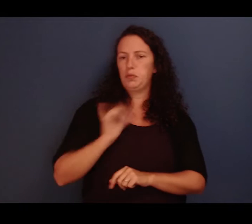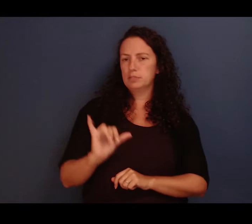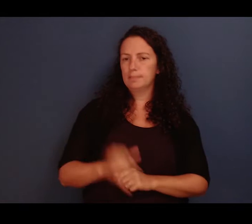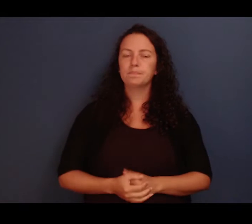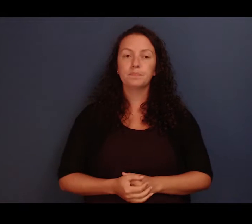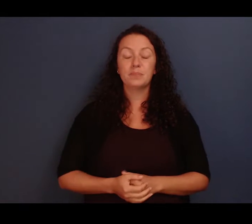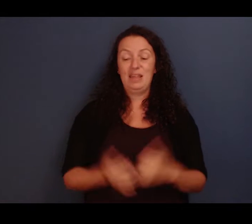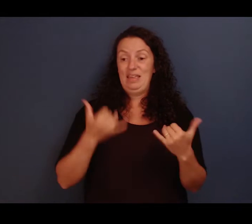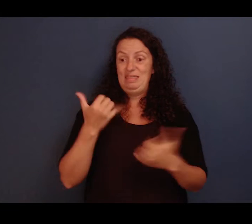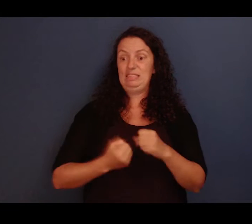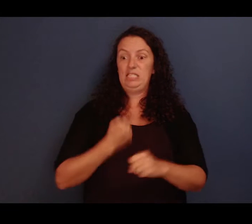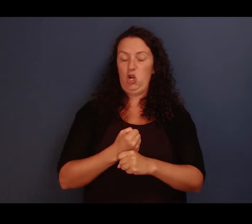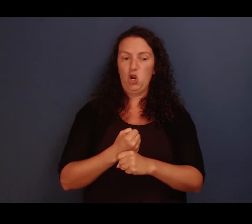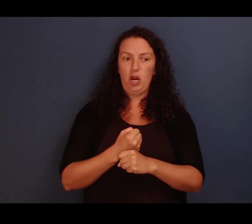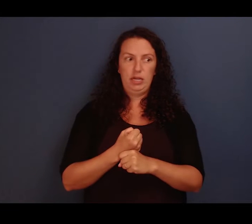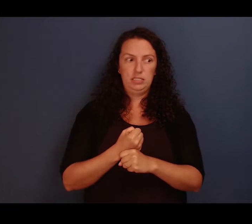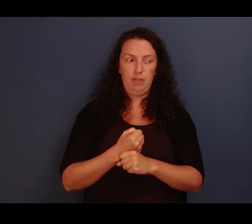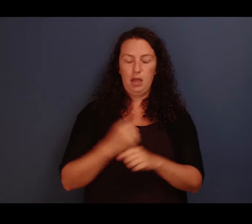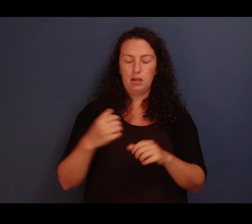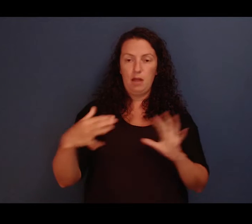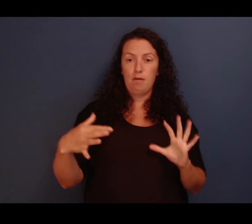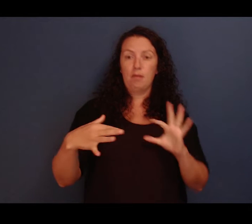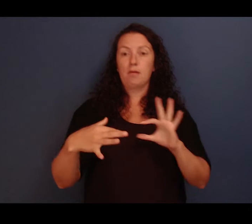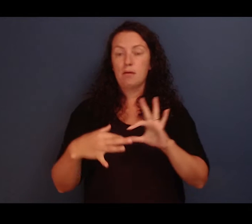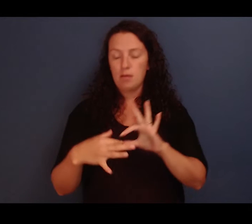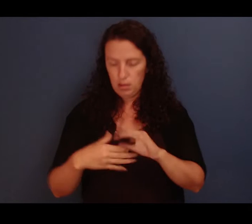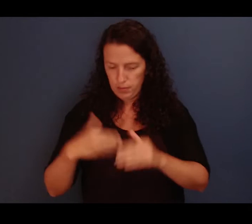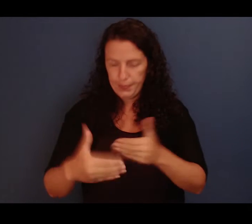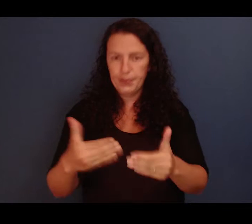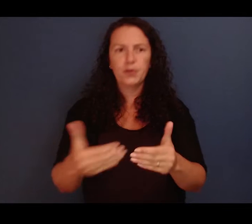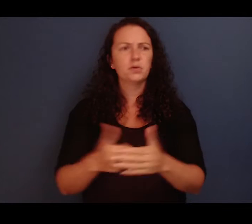This year is a bridge year for us. All of you--and our students--have demonstrated the